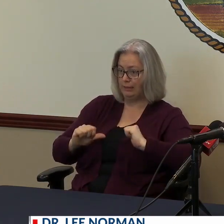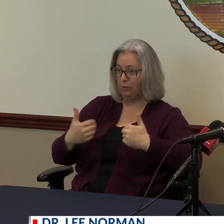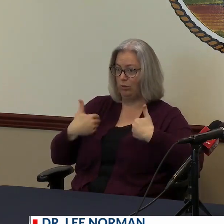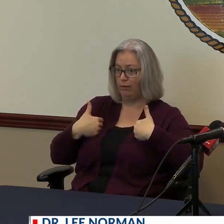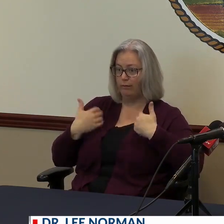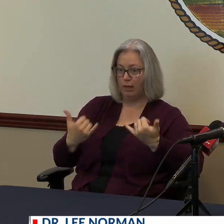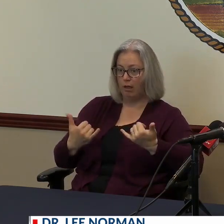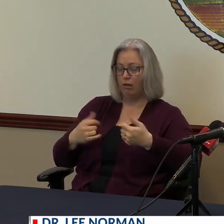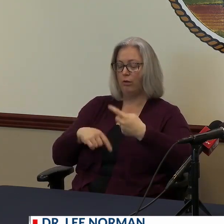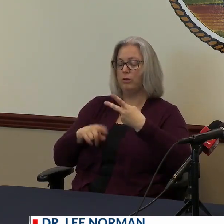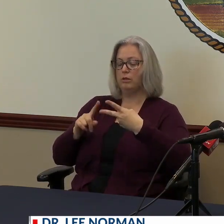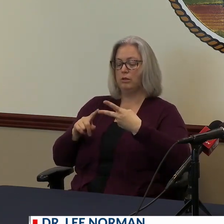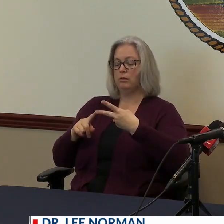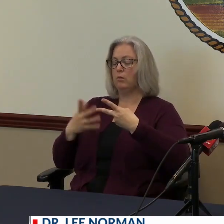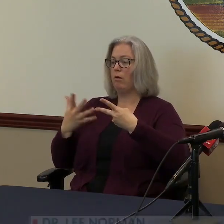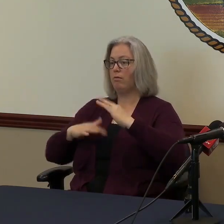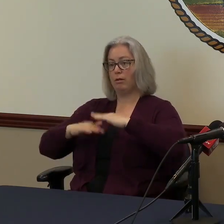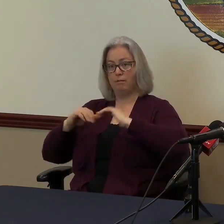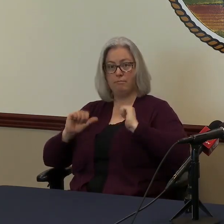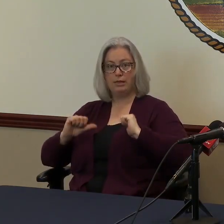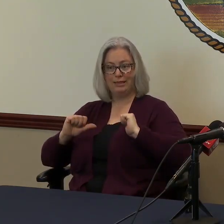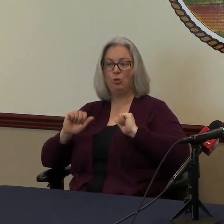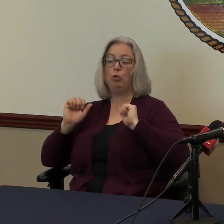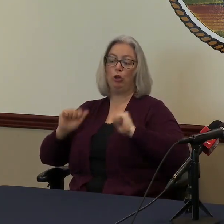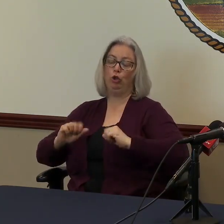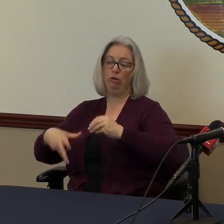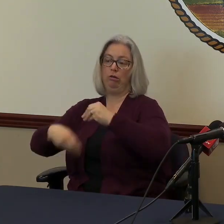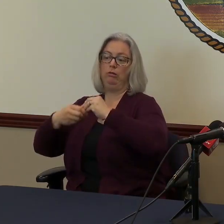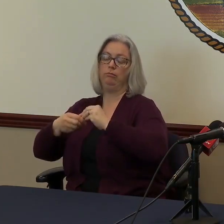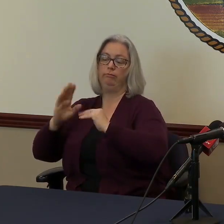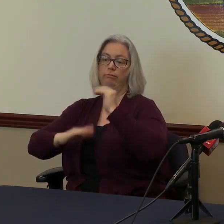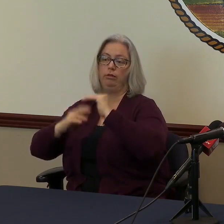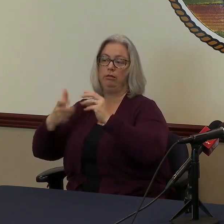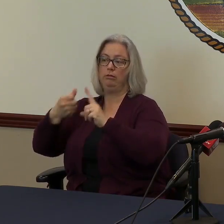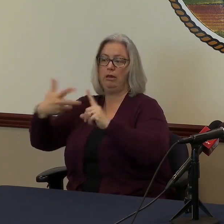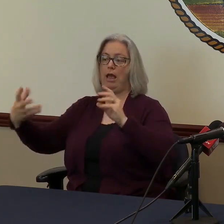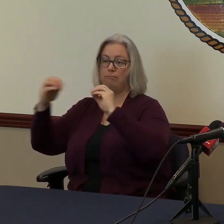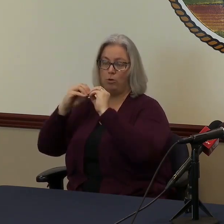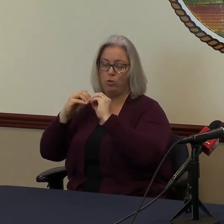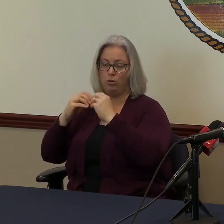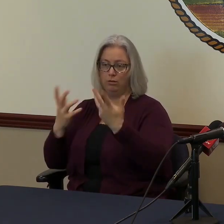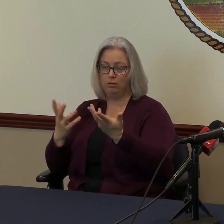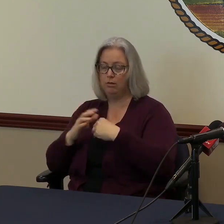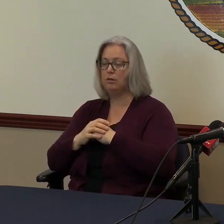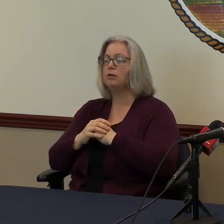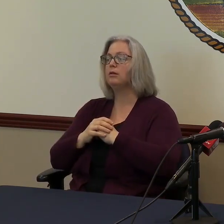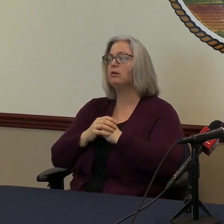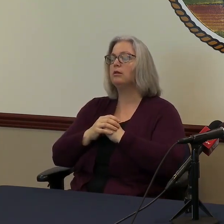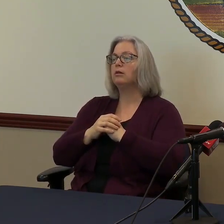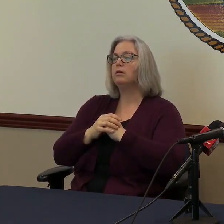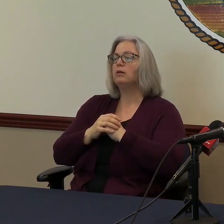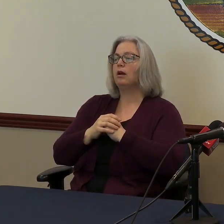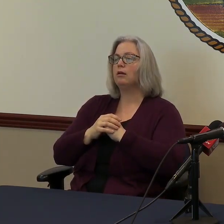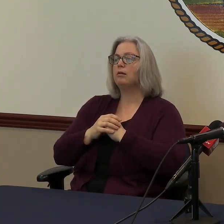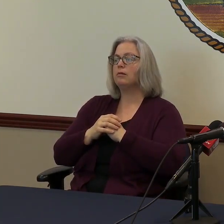CRISIS WORSENS. HE SAYS HE IS LOOKING INTO WHAT BUILDINGS COULD BE